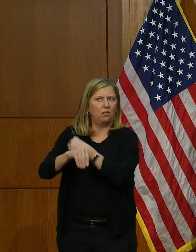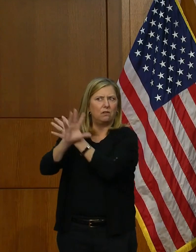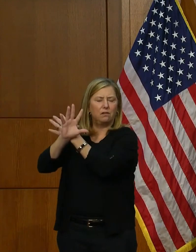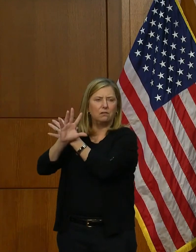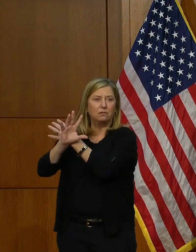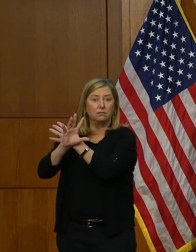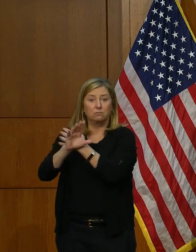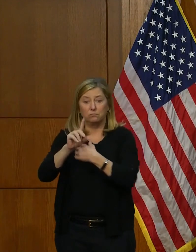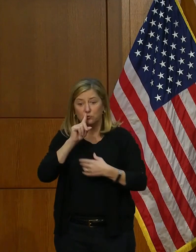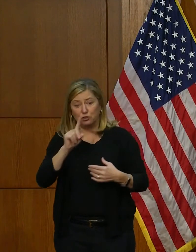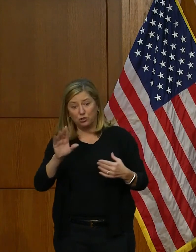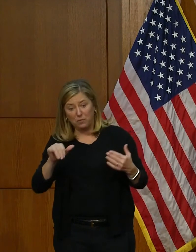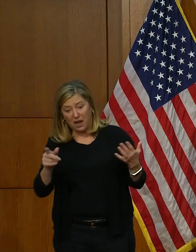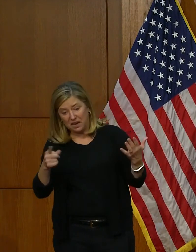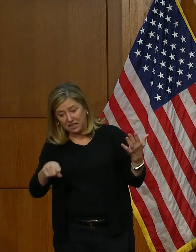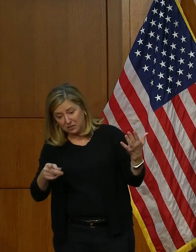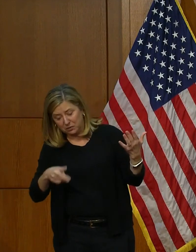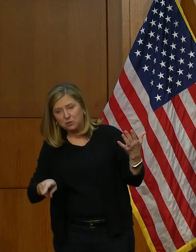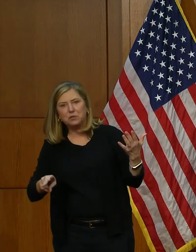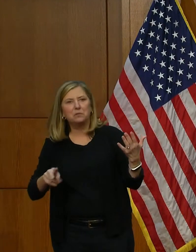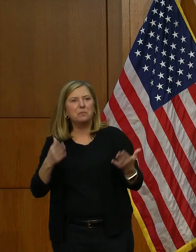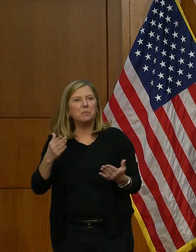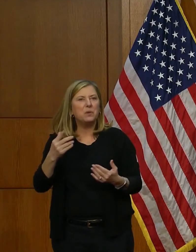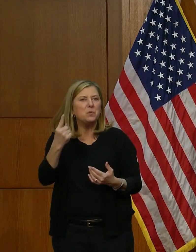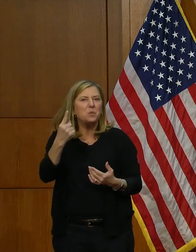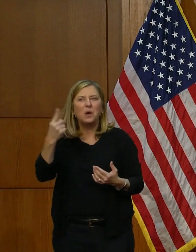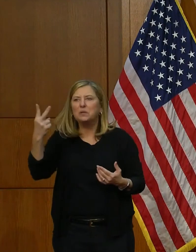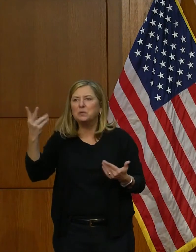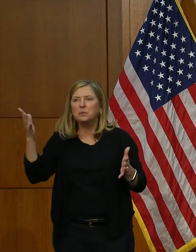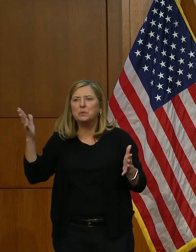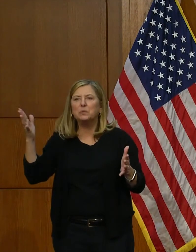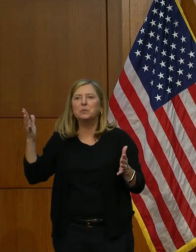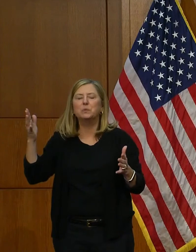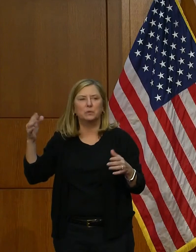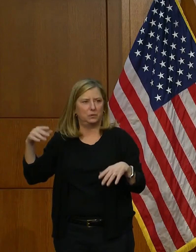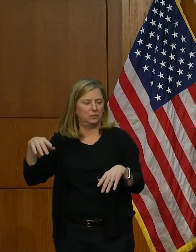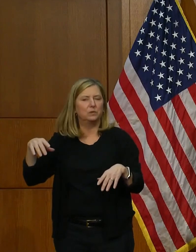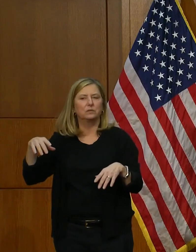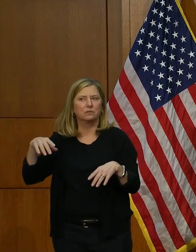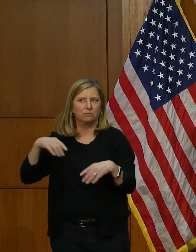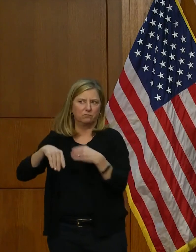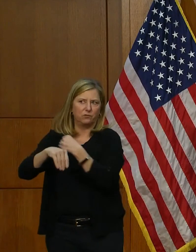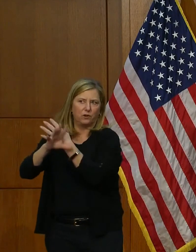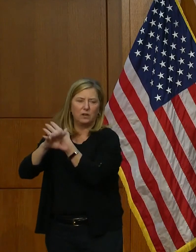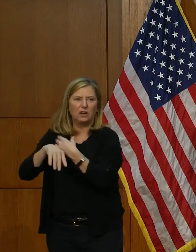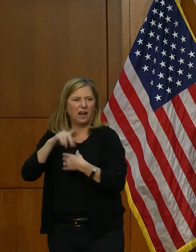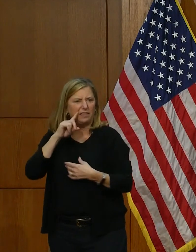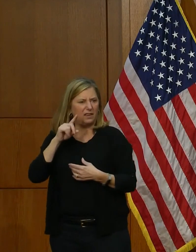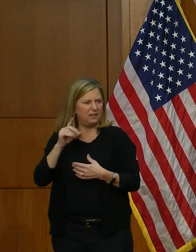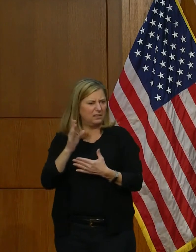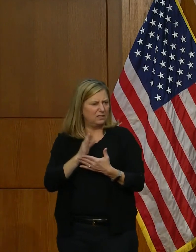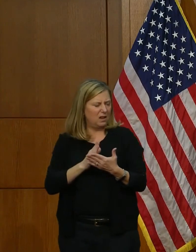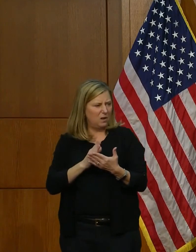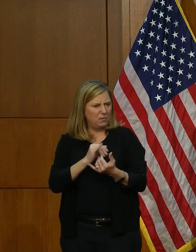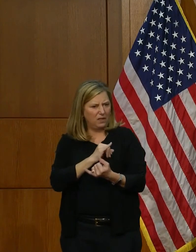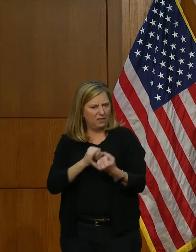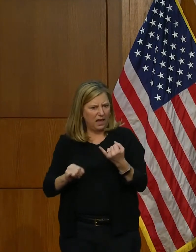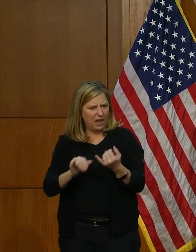TODAY, AND BY MARCH, 15TH. CERTAINLY WILL HAVE ALL BUT MAYBE ONE OR TWO SCHOOL